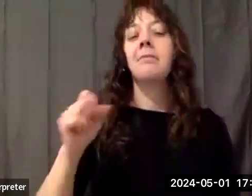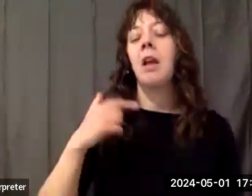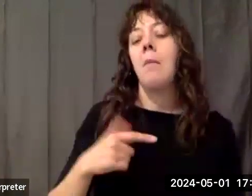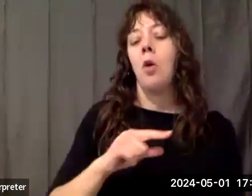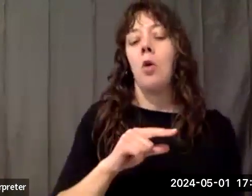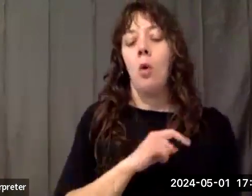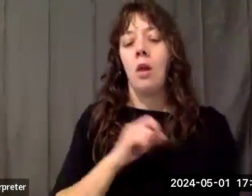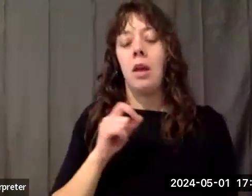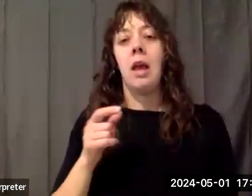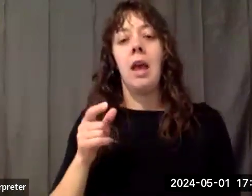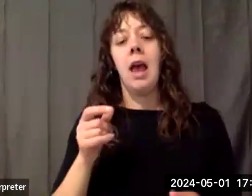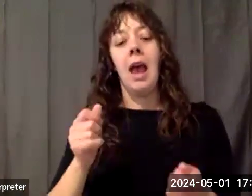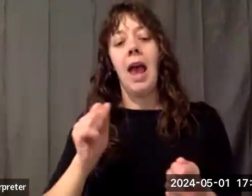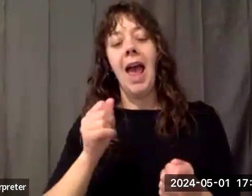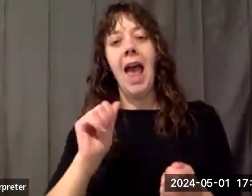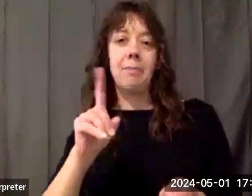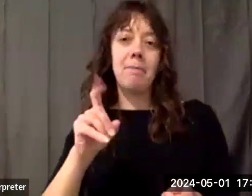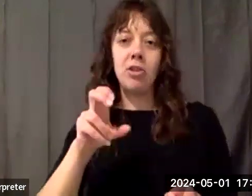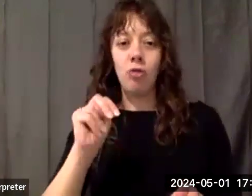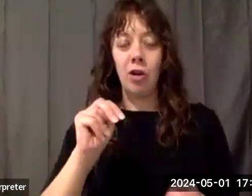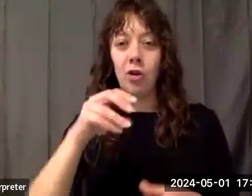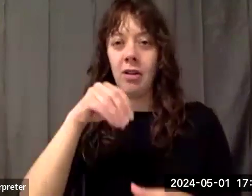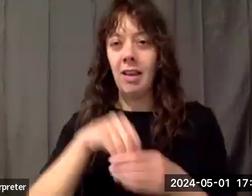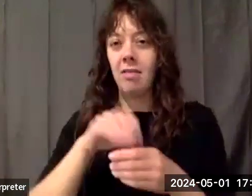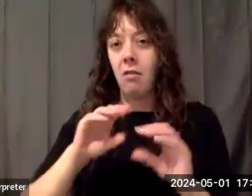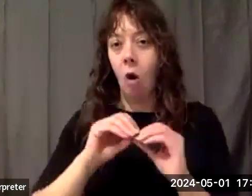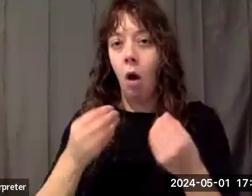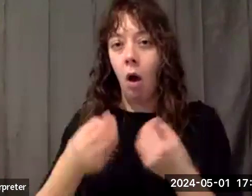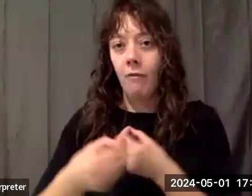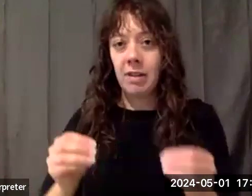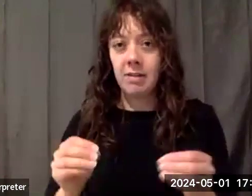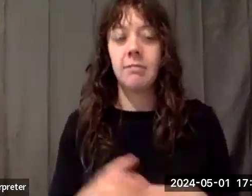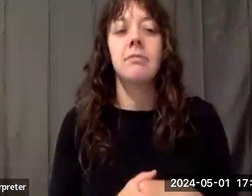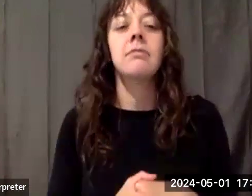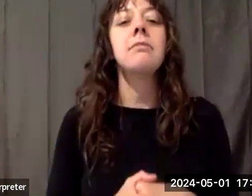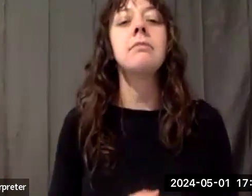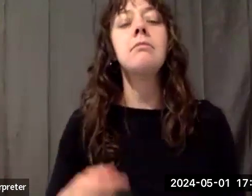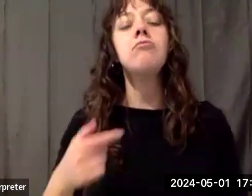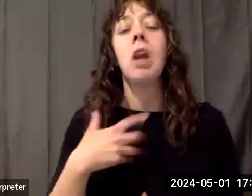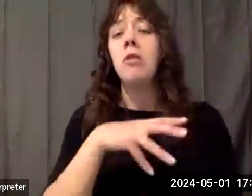It's a fairly new role for me and the office, but I'm a member of the leadership team alongside Eve